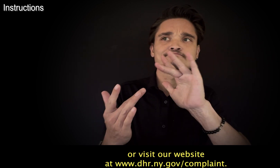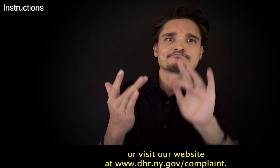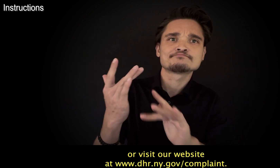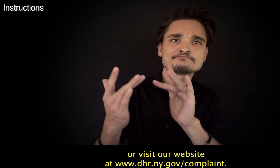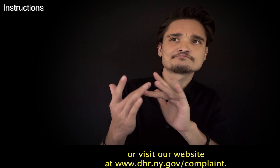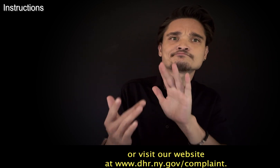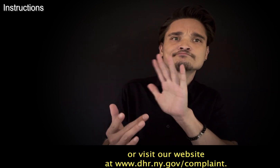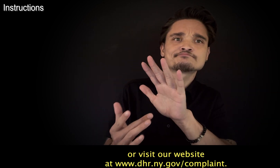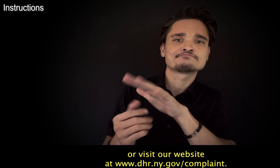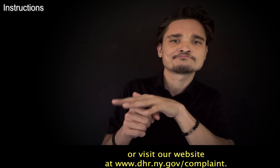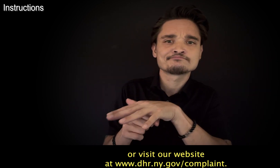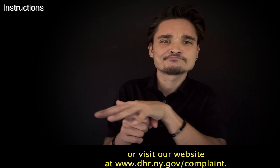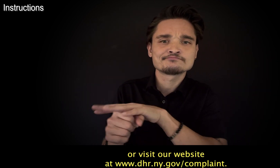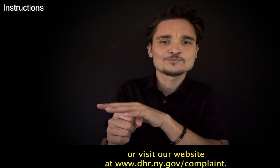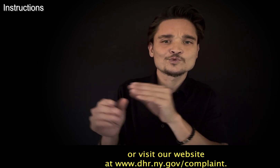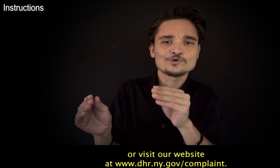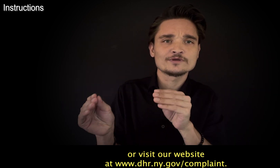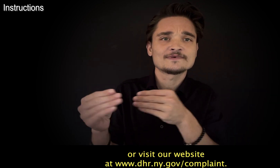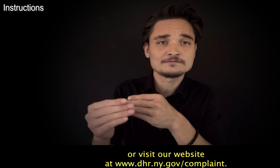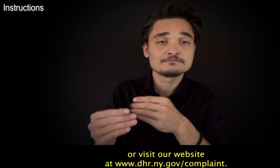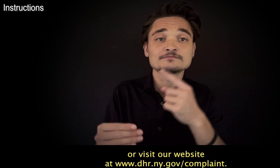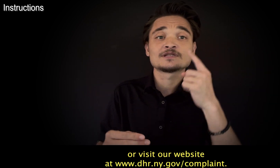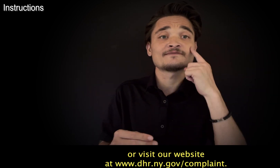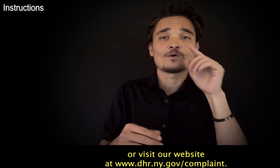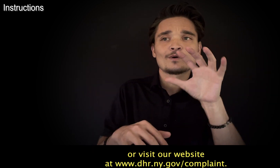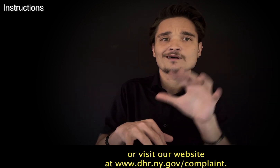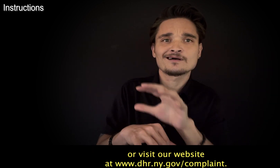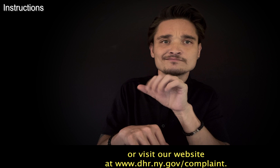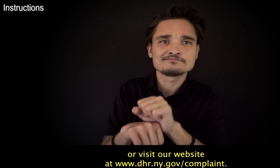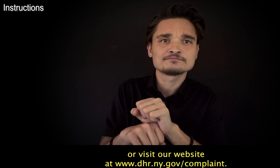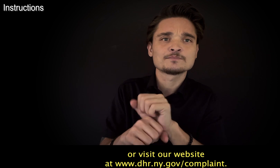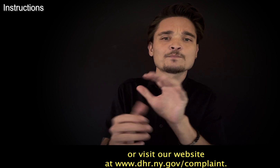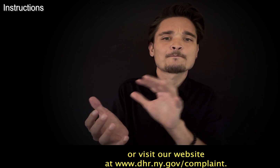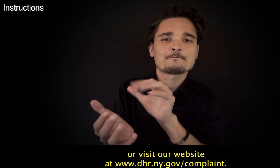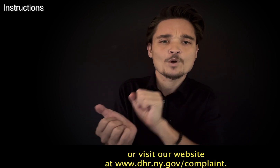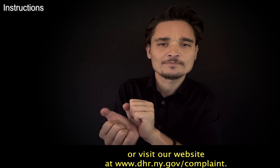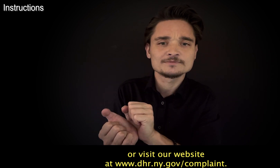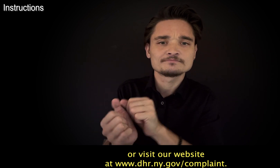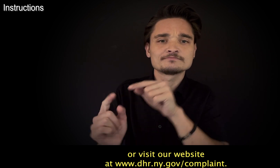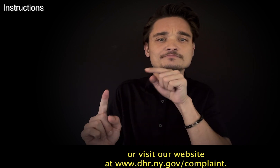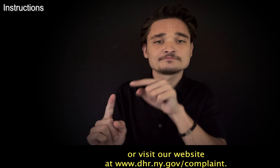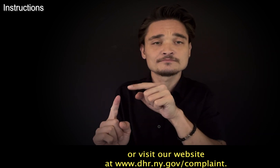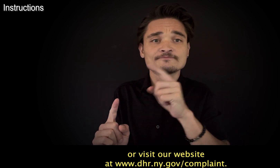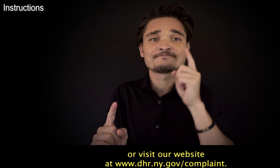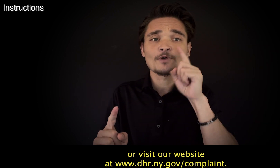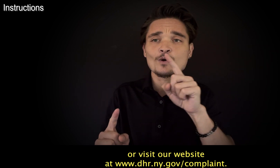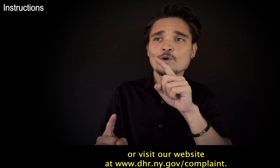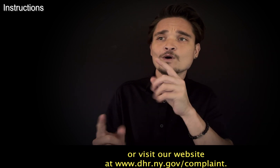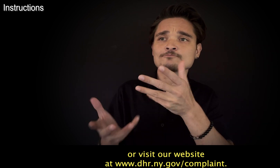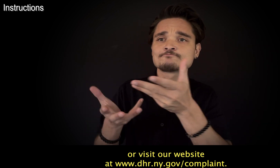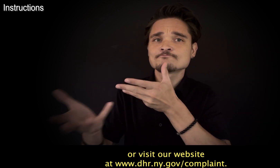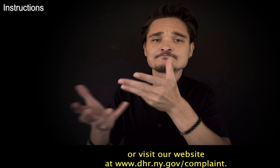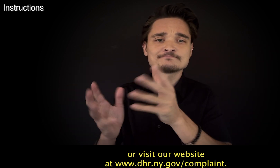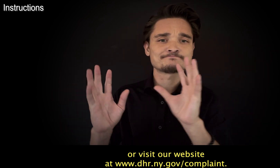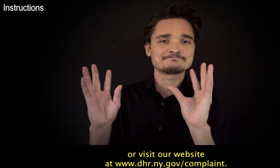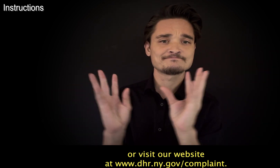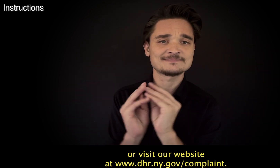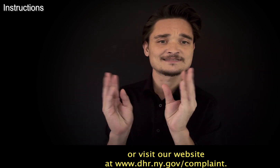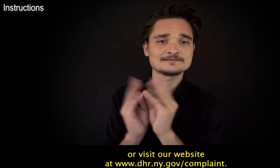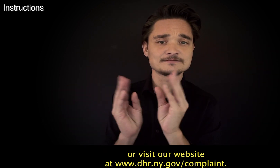or visit our website at www.dhr.ny.gov/complaint.